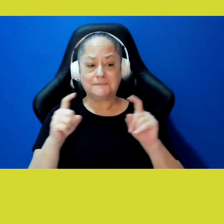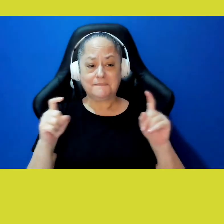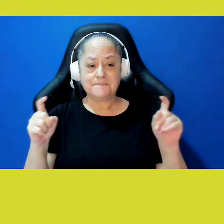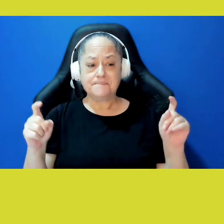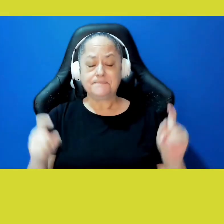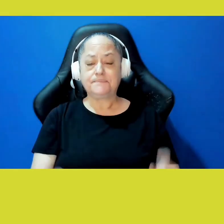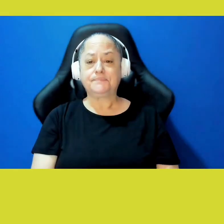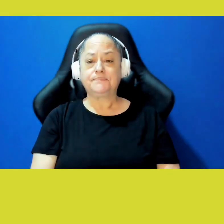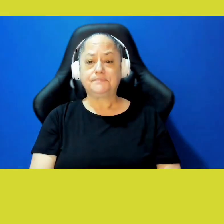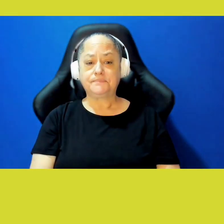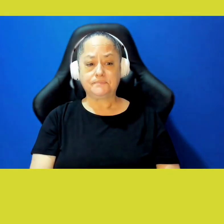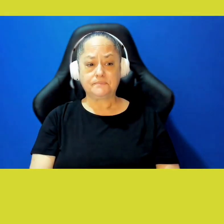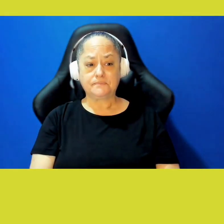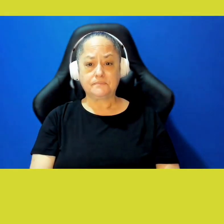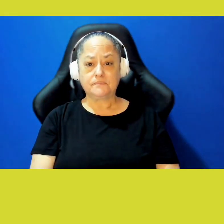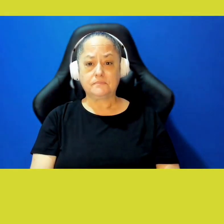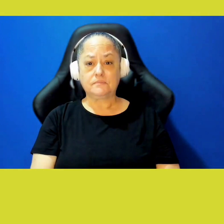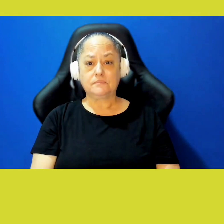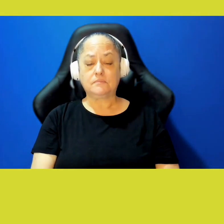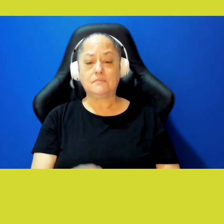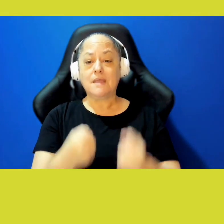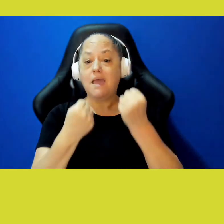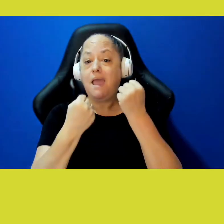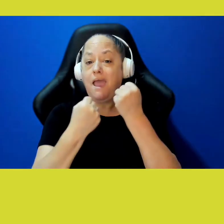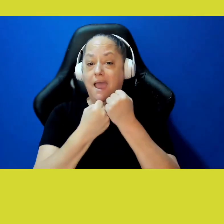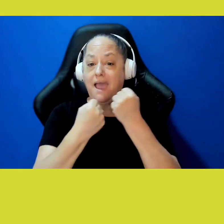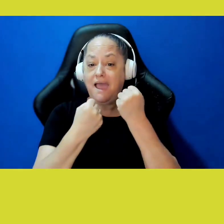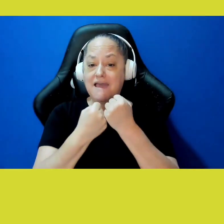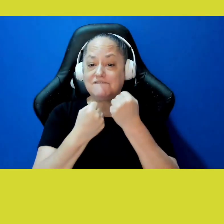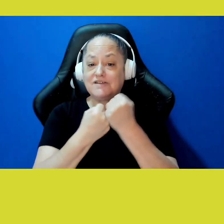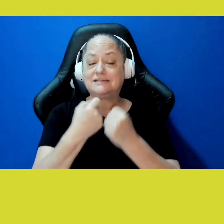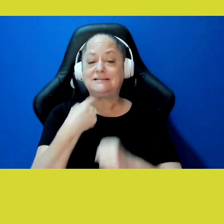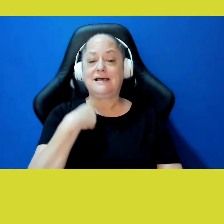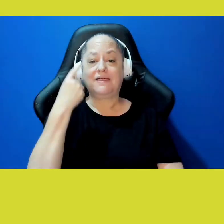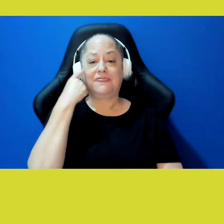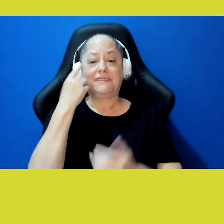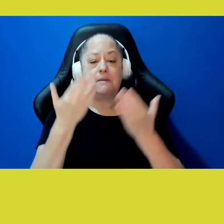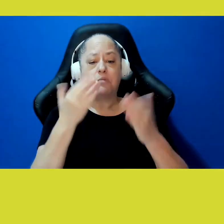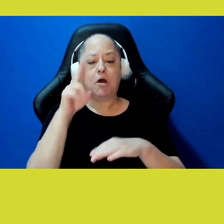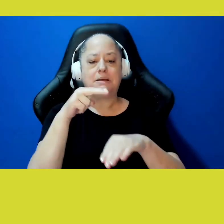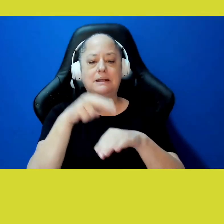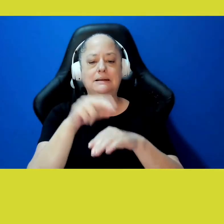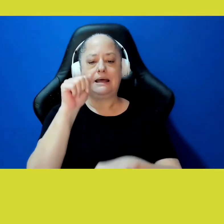as far as the advocacy I think probably the national alliance Yeah,